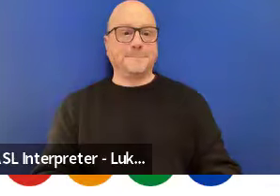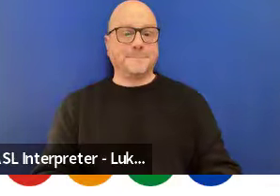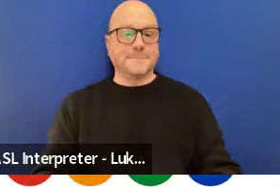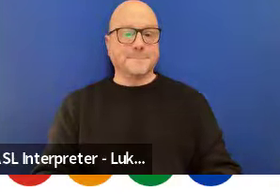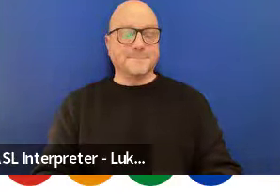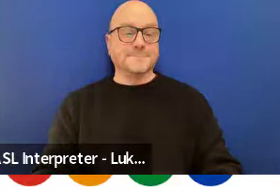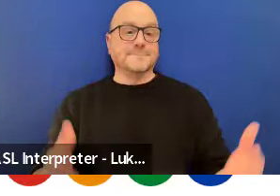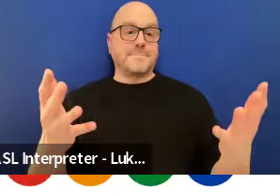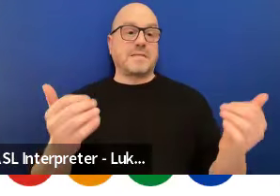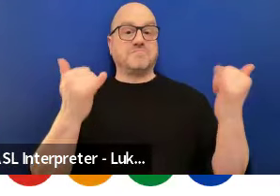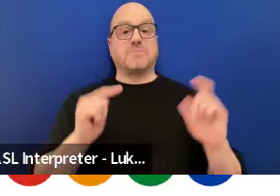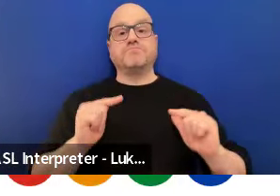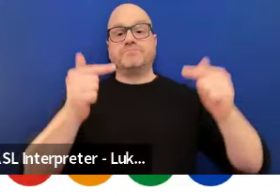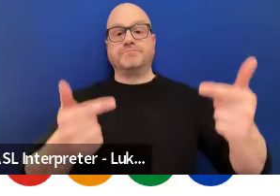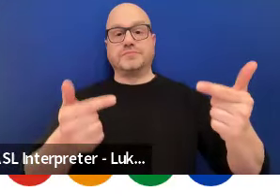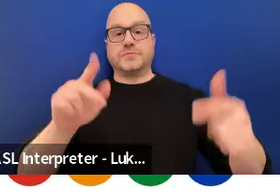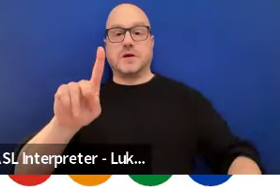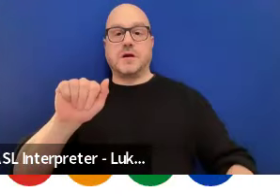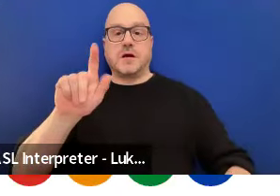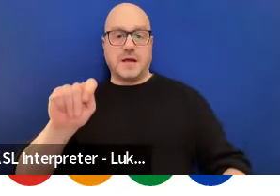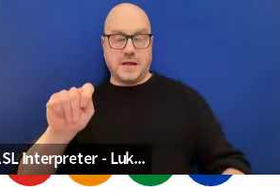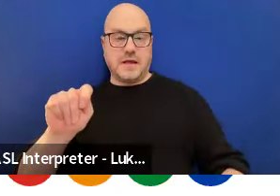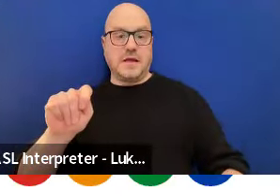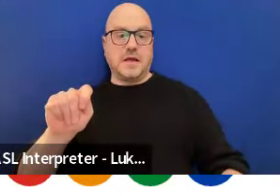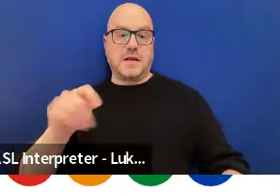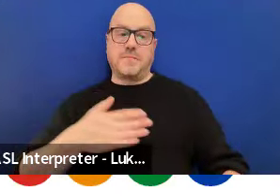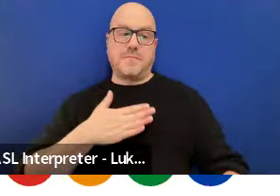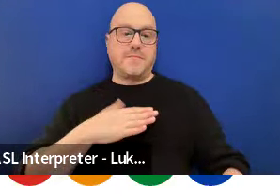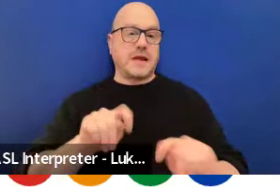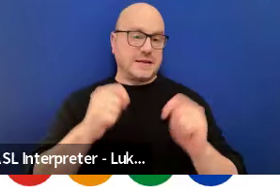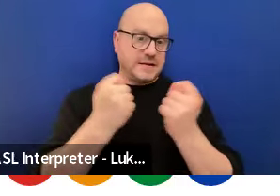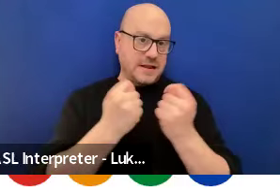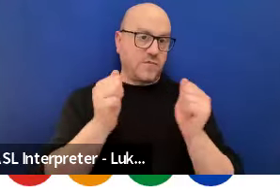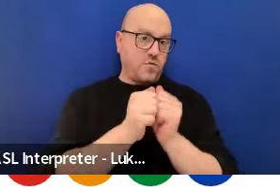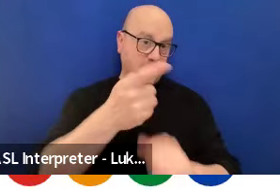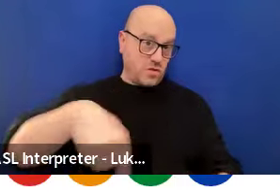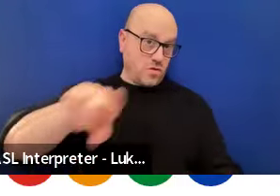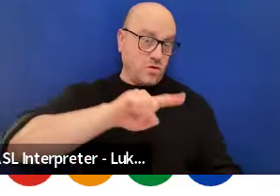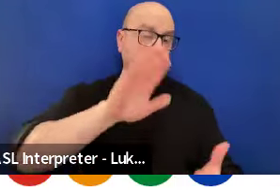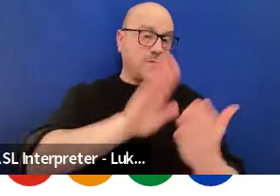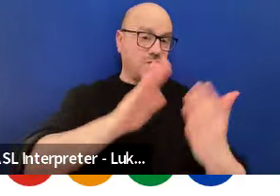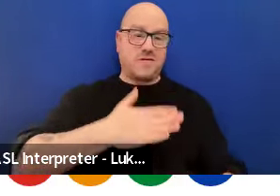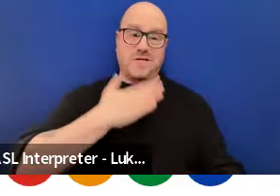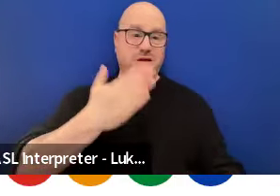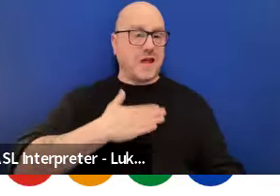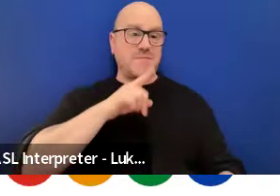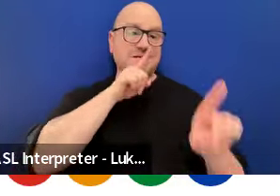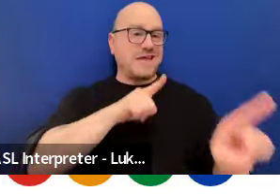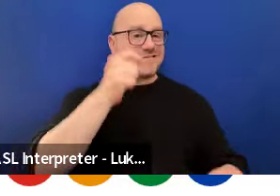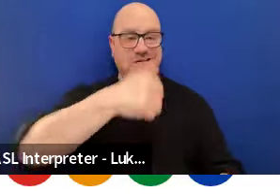TO MBTA.COM/ACCESSIBILITY. WITH THAT, I WILL TURN OVER TO KAT. I'M HAPPY AND MY TEAM WHO IS